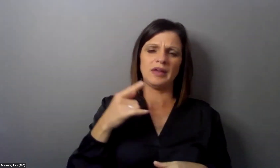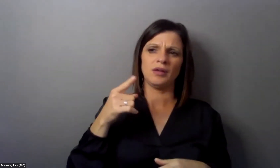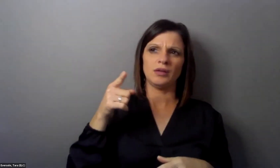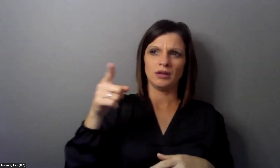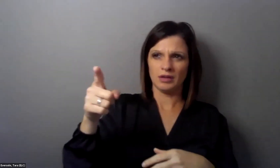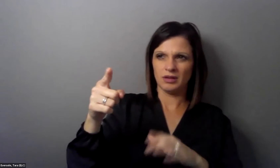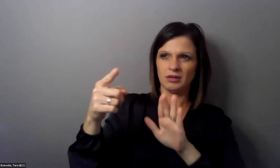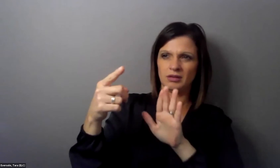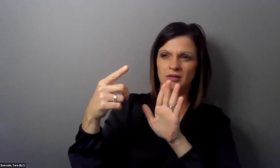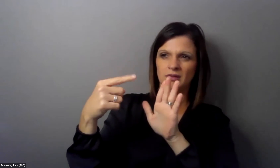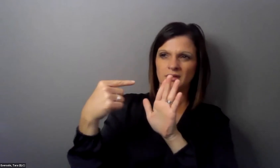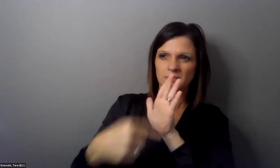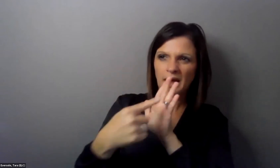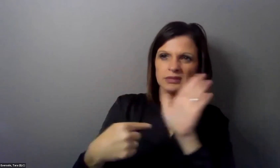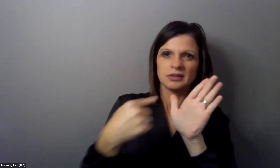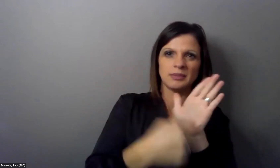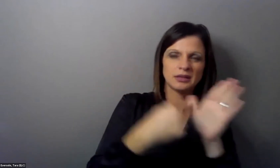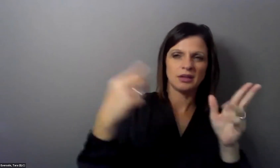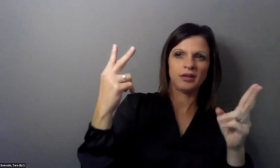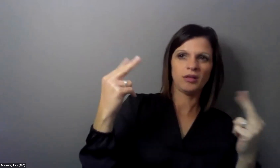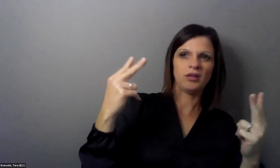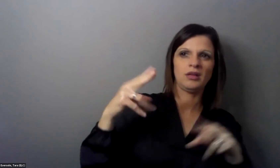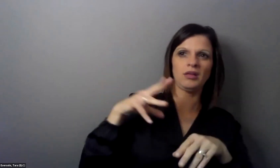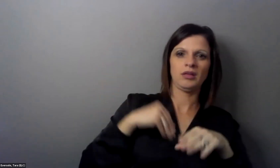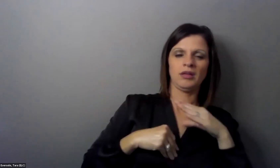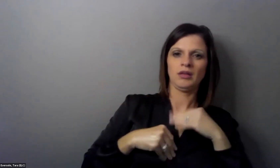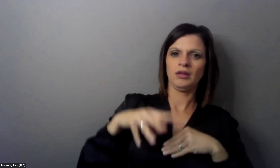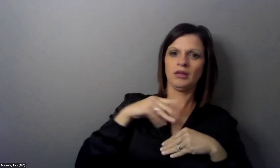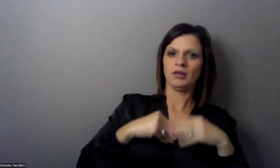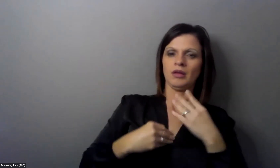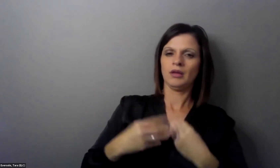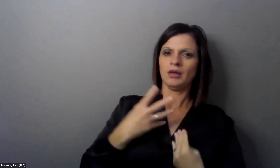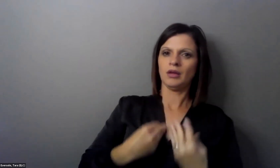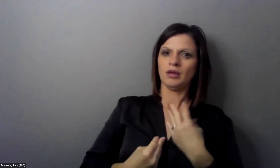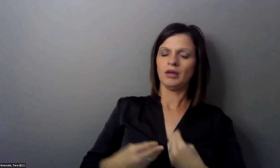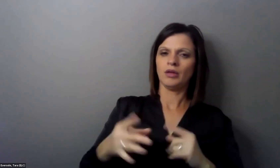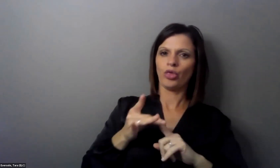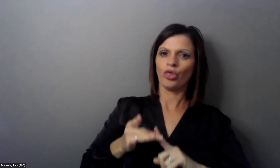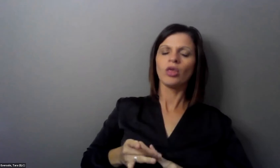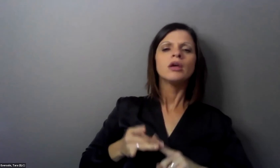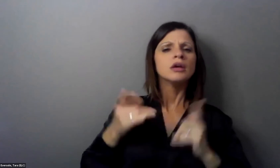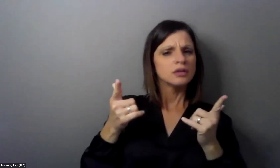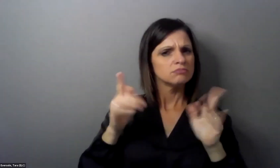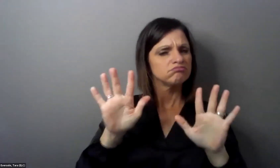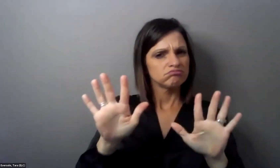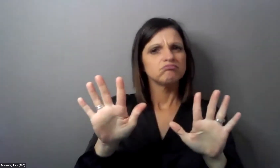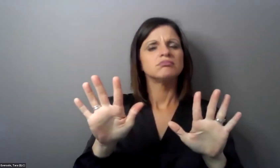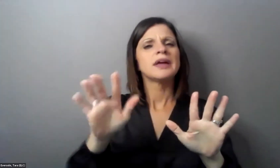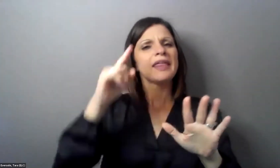Try to go back thinking of addiction as a chronic disease and this needs to be treated like hypertension or diabetes.